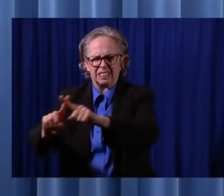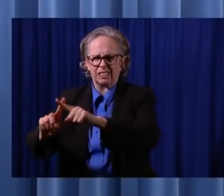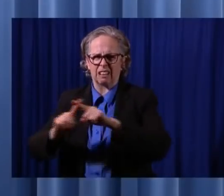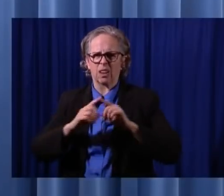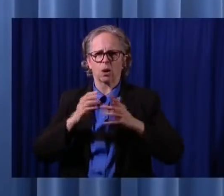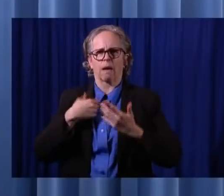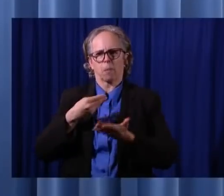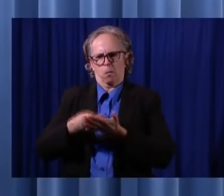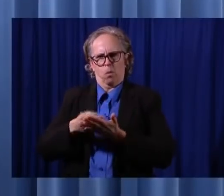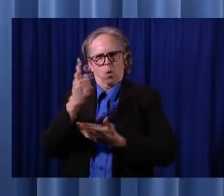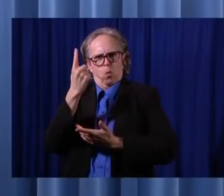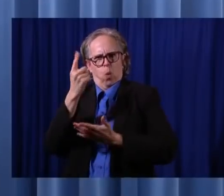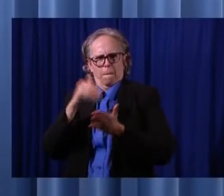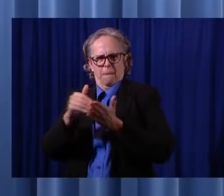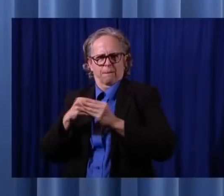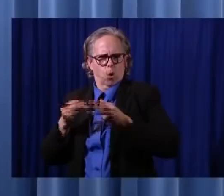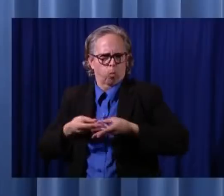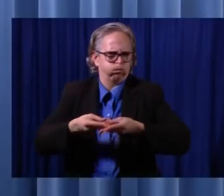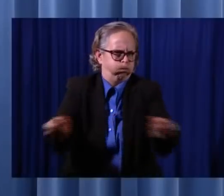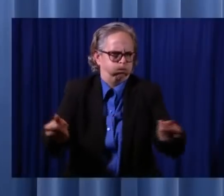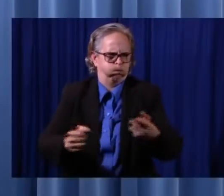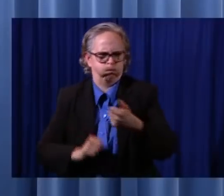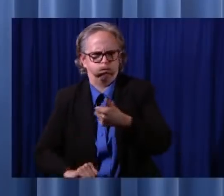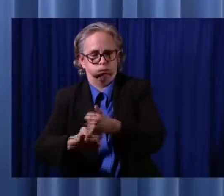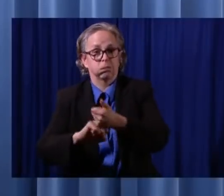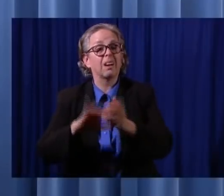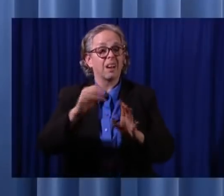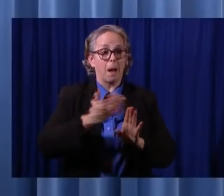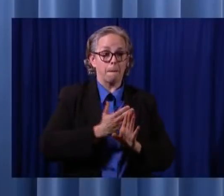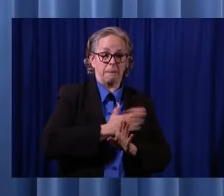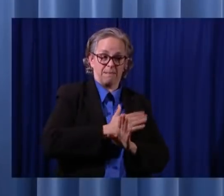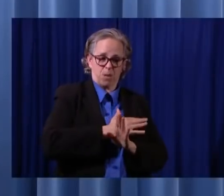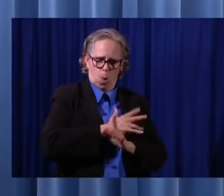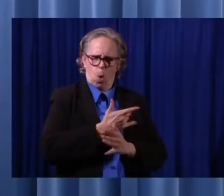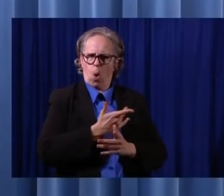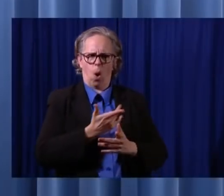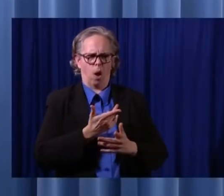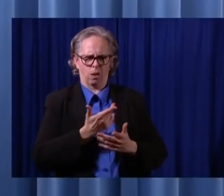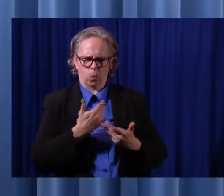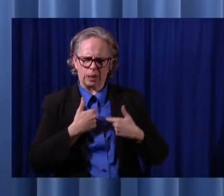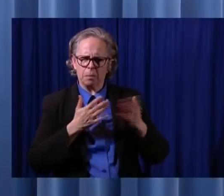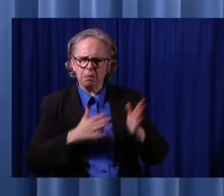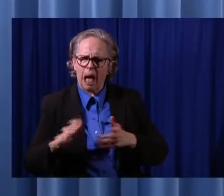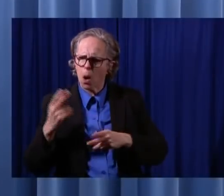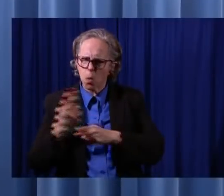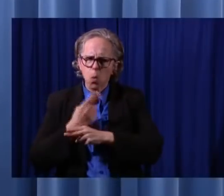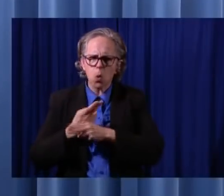DIFFERENT AGENCIES SUCH AS DEVELOPMENTAL DISABILITIES THAT CHILD WELFARE BEHAVIORAL HEALTH